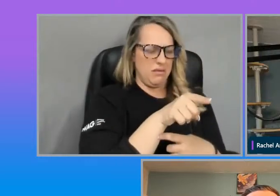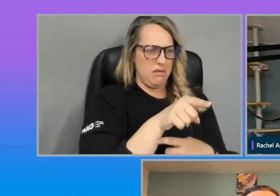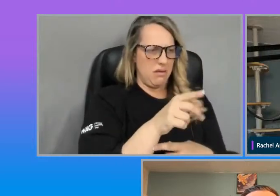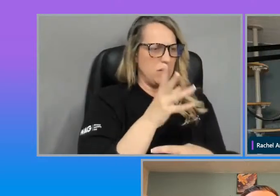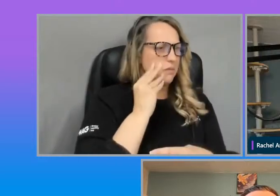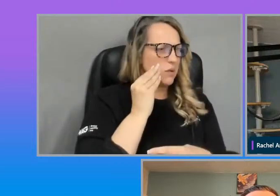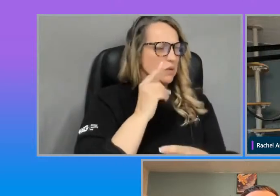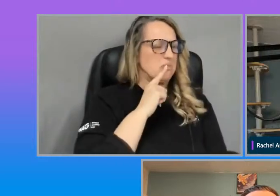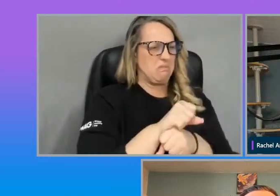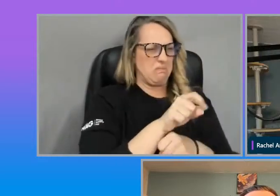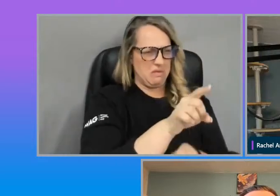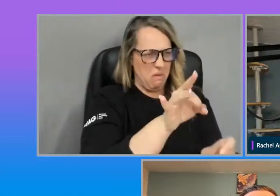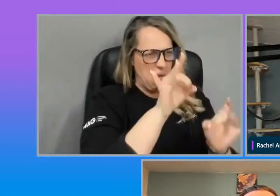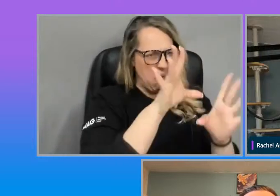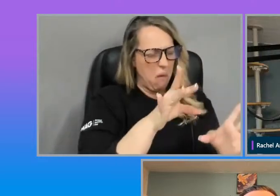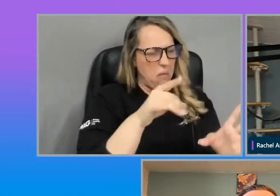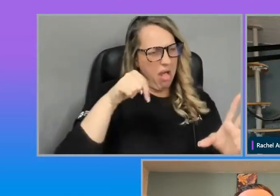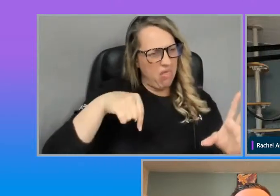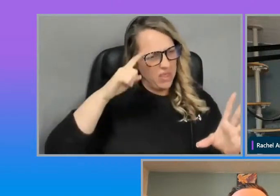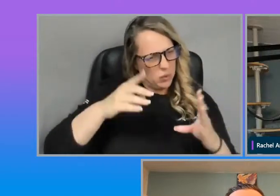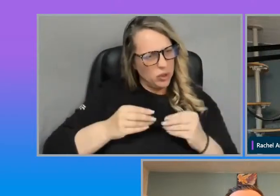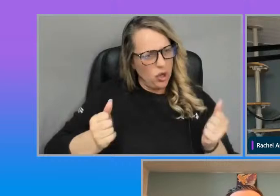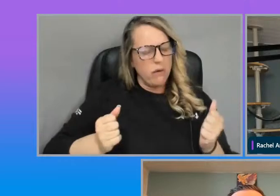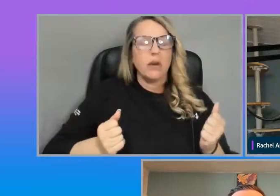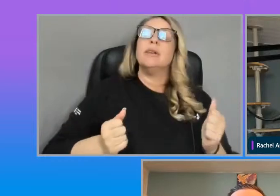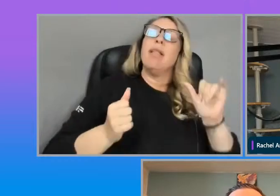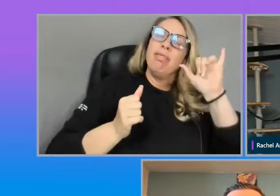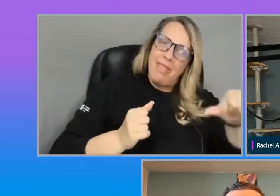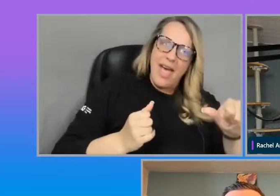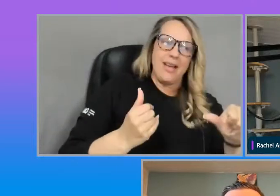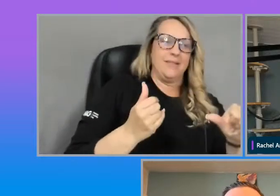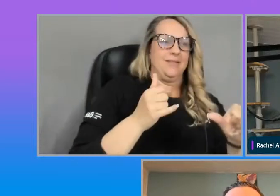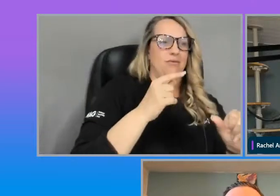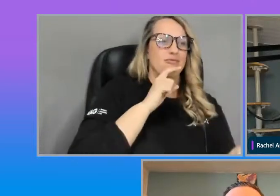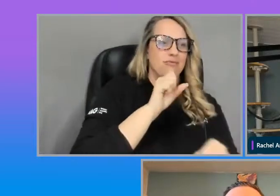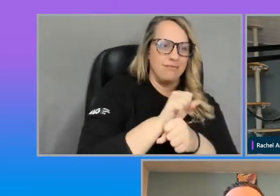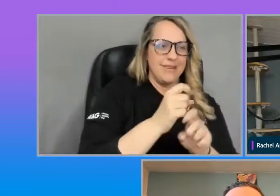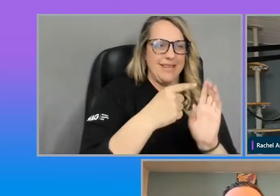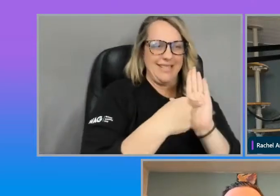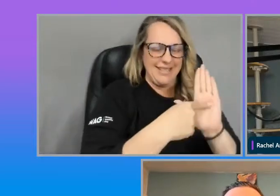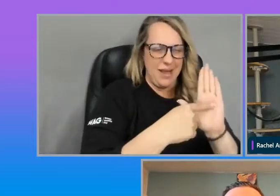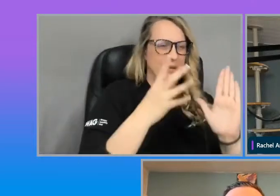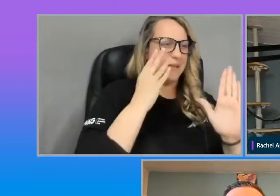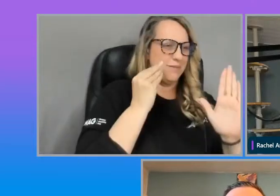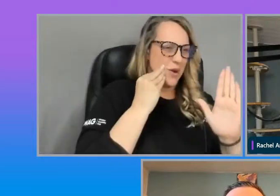said, this is terrible to use and you think this would solve it, I'd love to see those. And